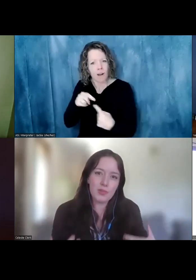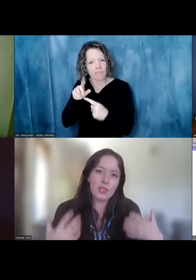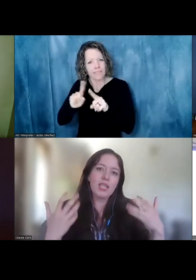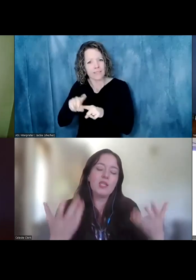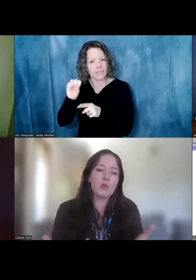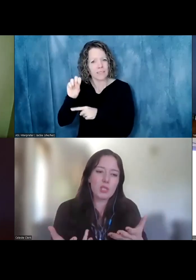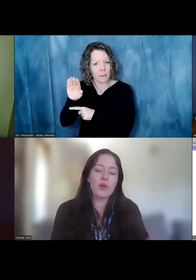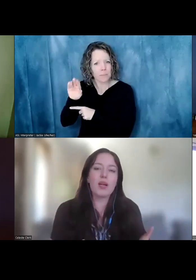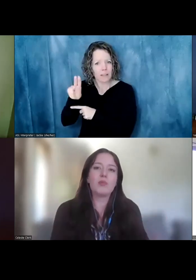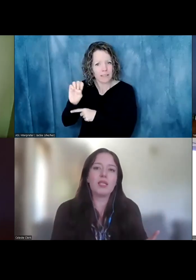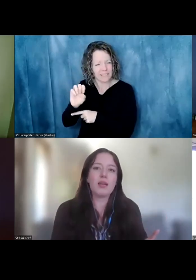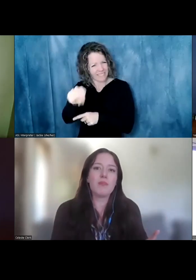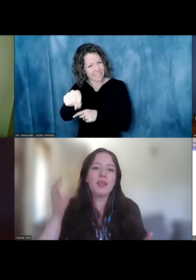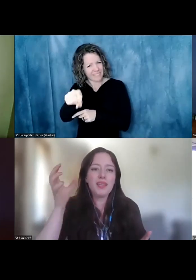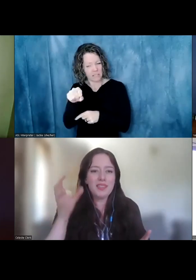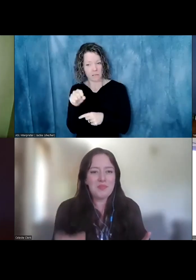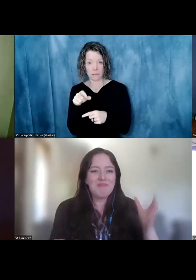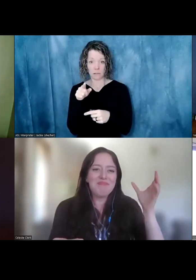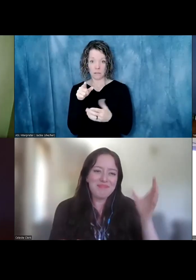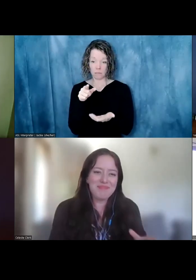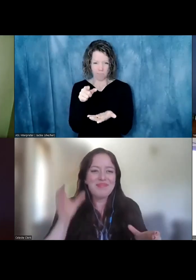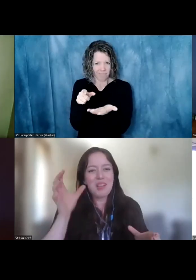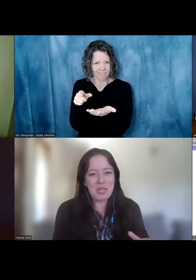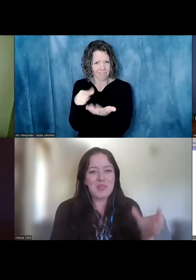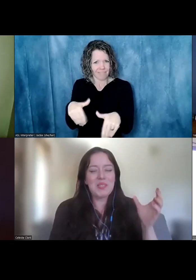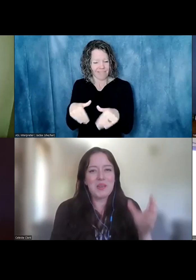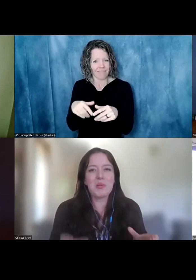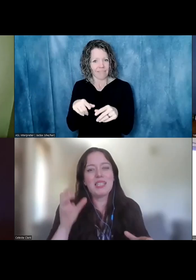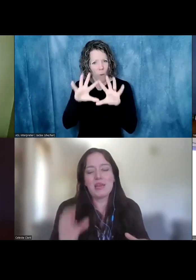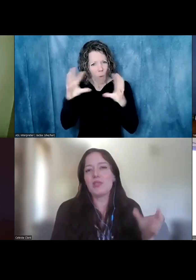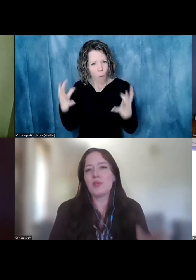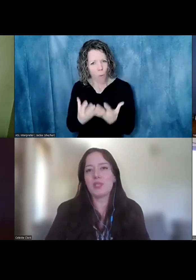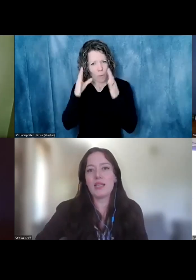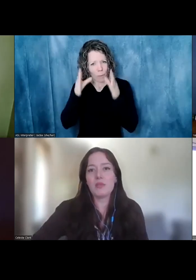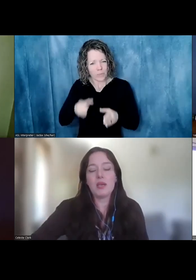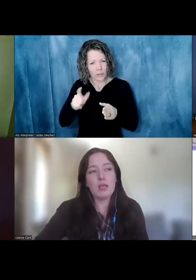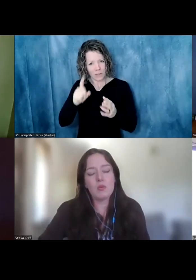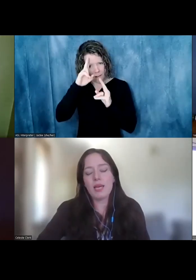if they're telling you what's going on with them, with the with the language of those silos; you